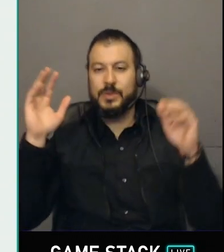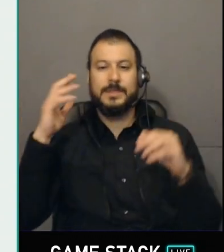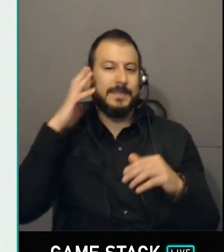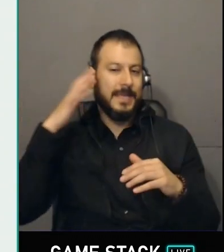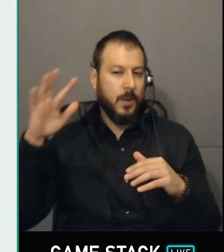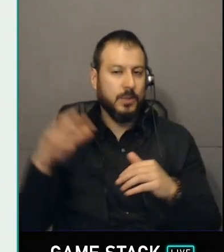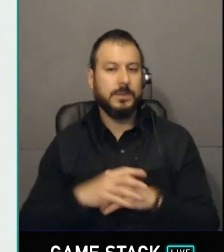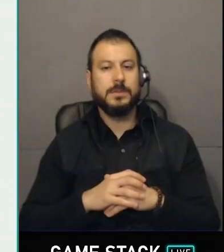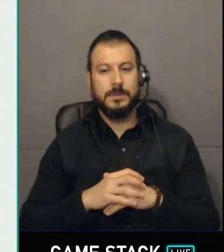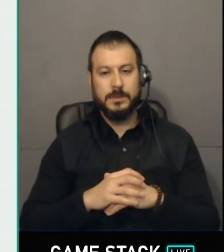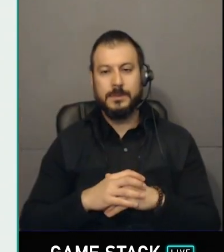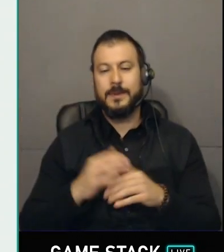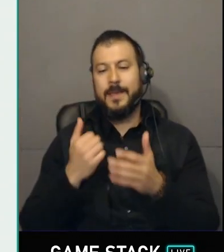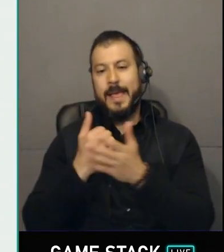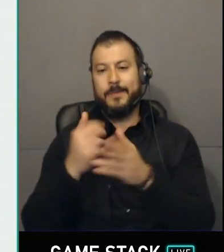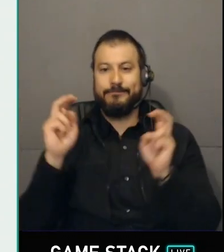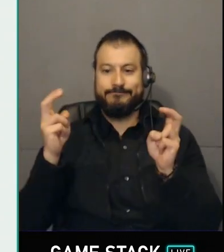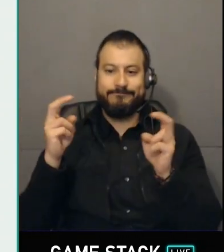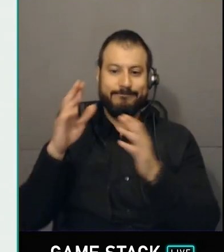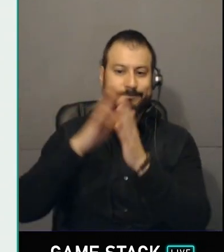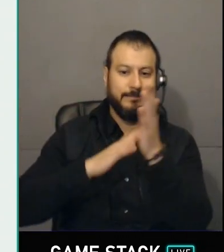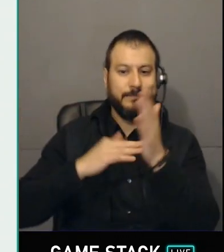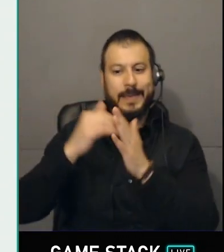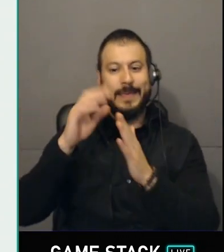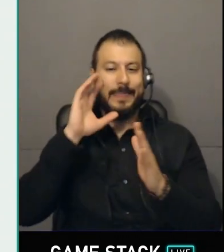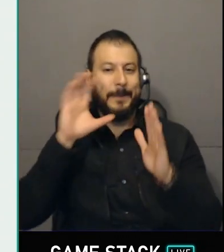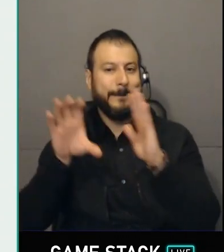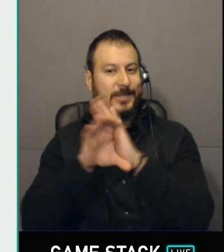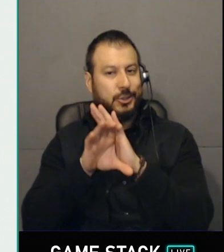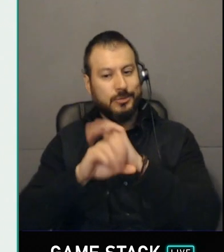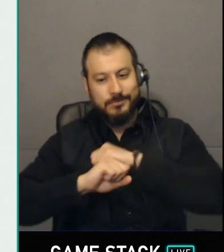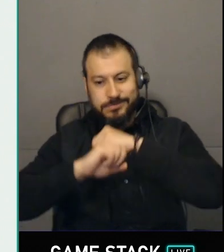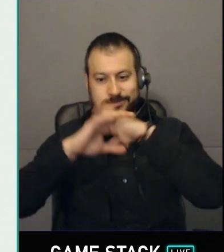of the world just through audio, and give gamers without